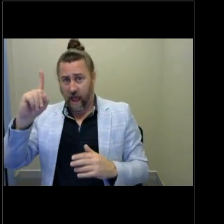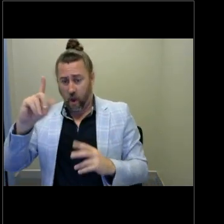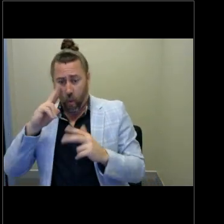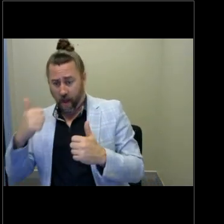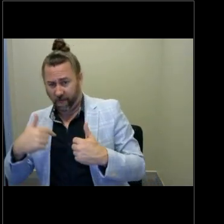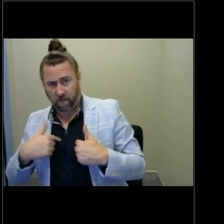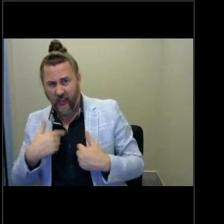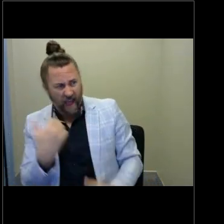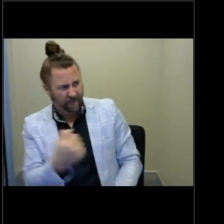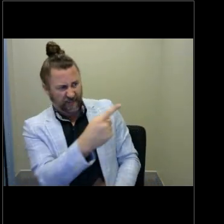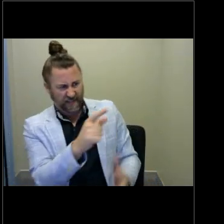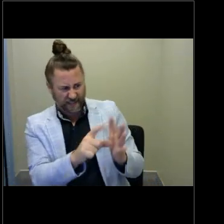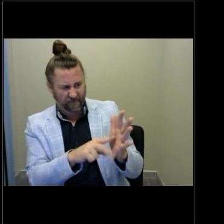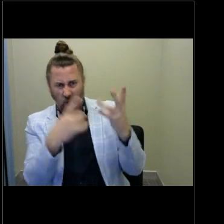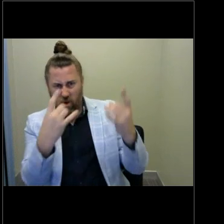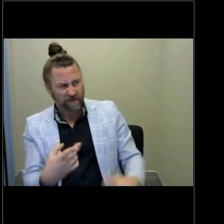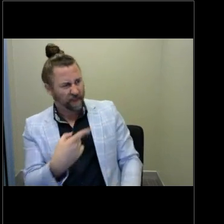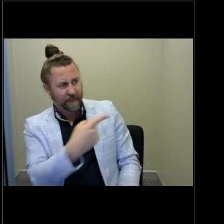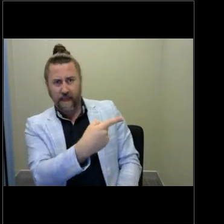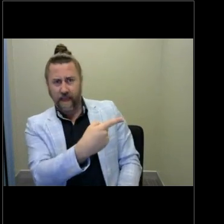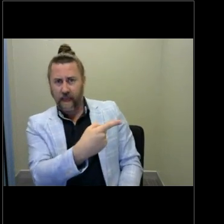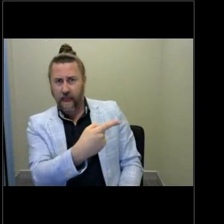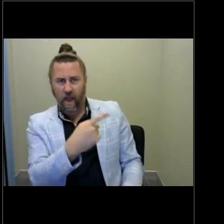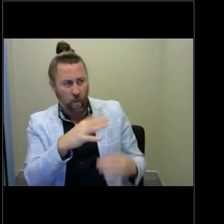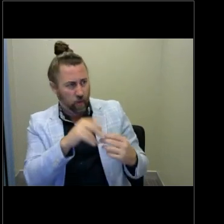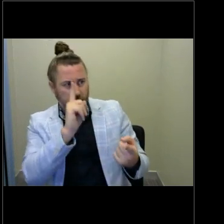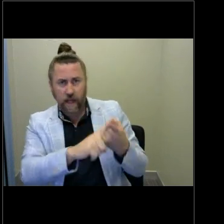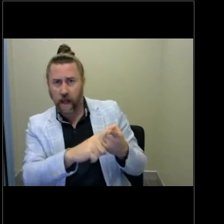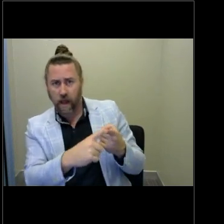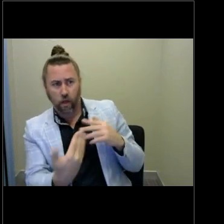Are there any other options for people in that situation? Yeah.